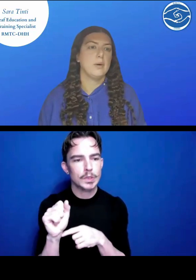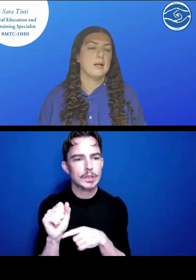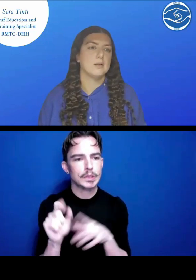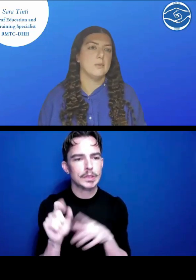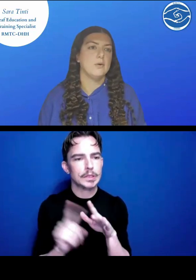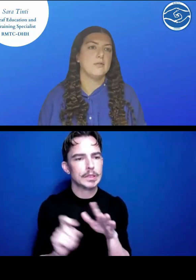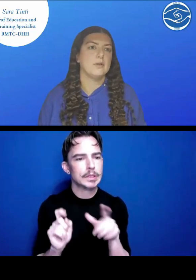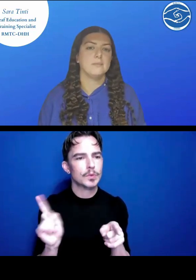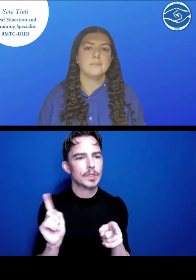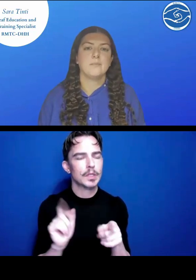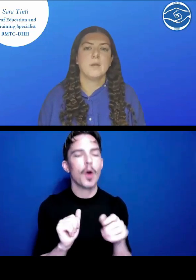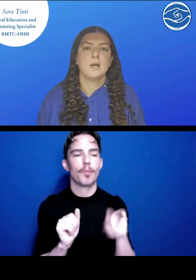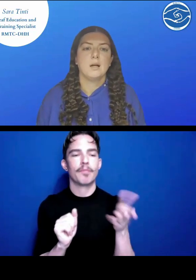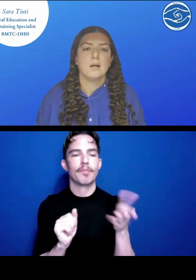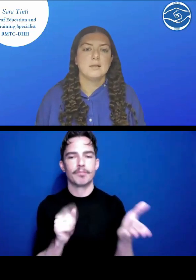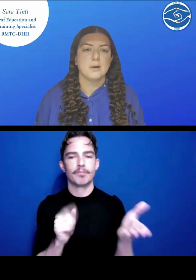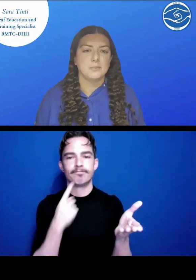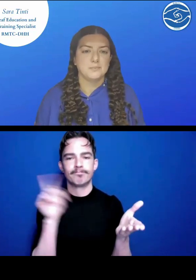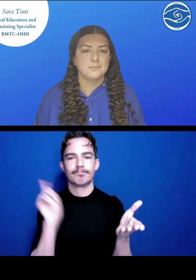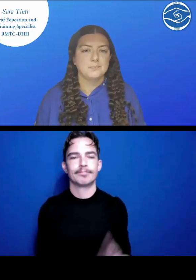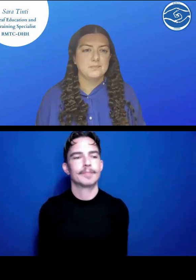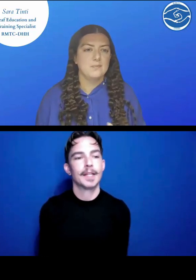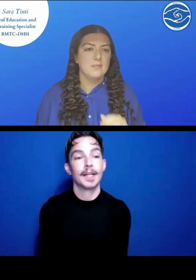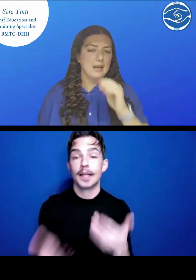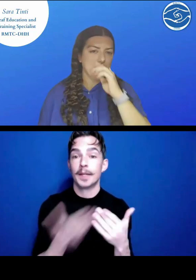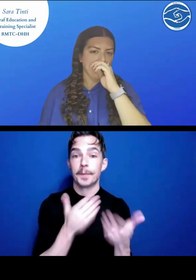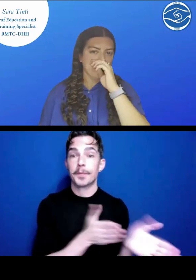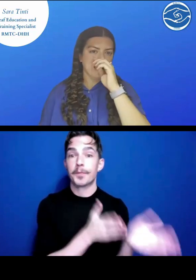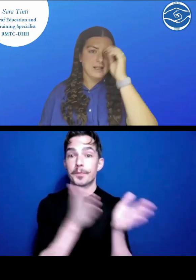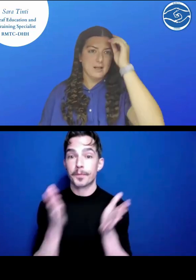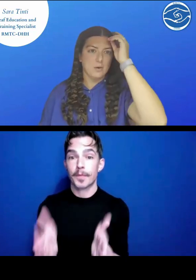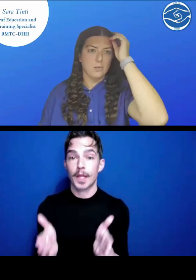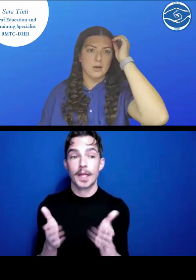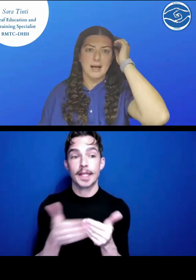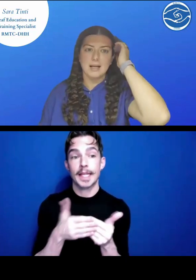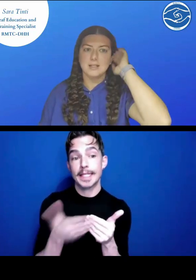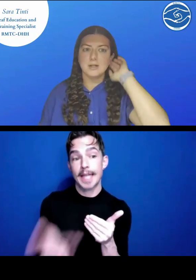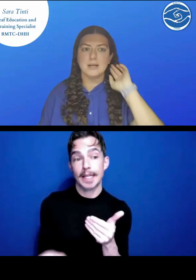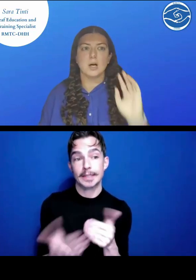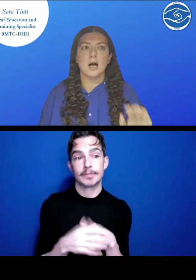Go back to them. Oh, they're over here. So, next thing we're going to head to is